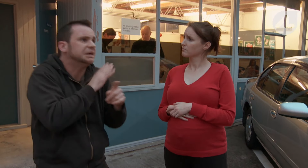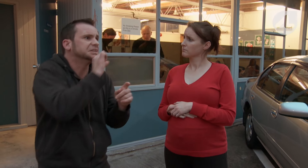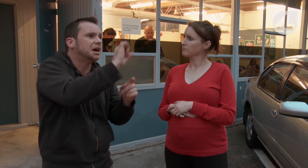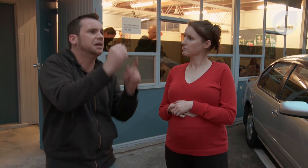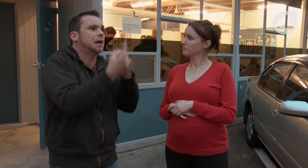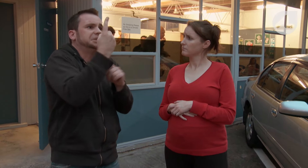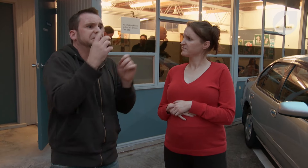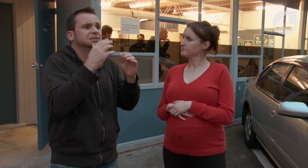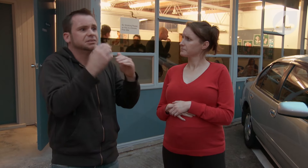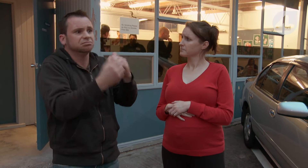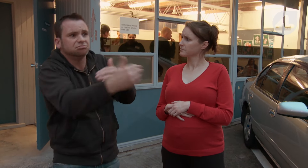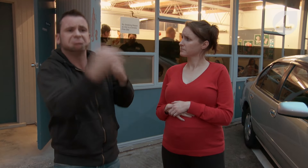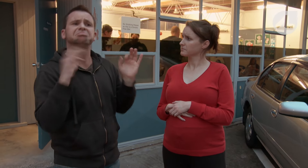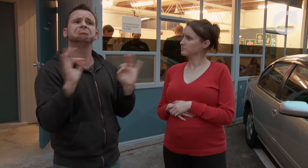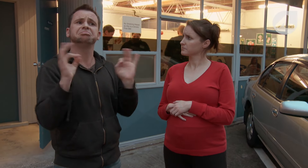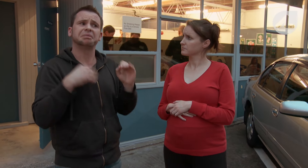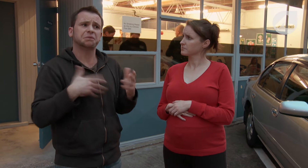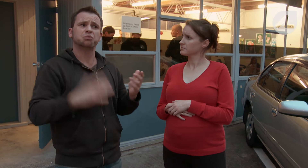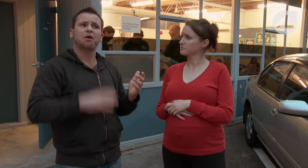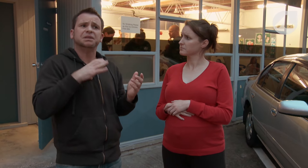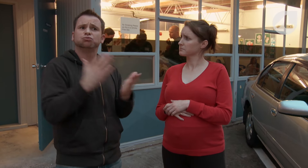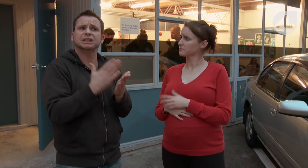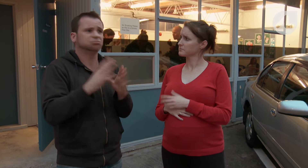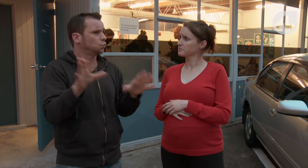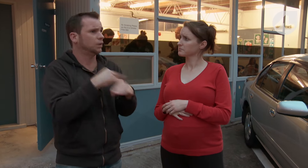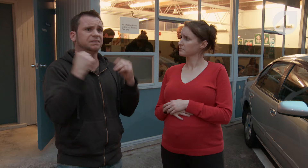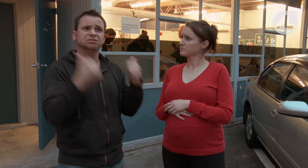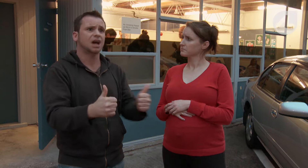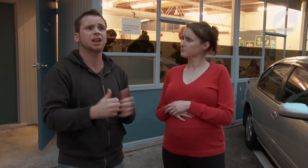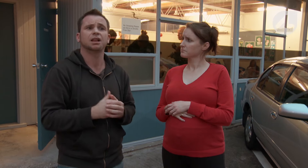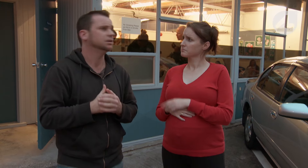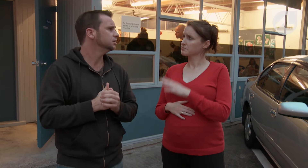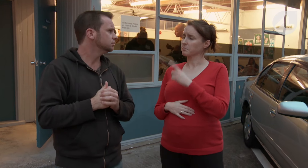We haven't missed out on anything. We feel confident and prepared.